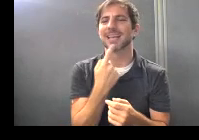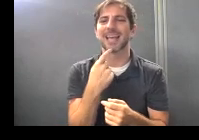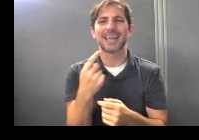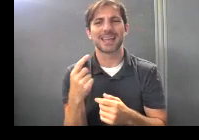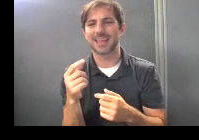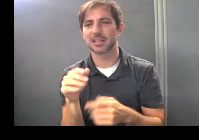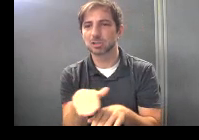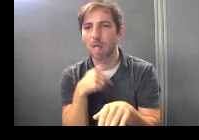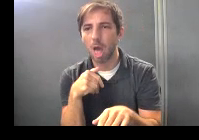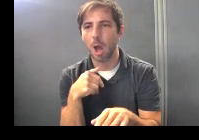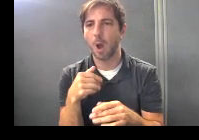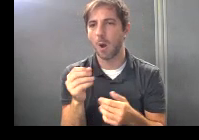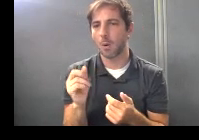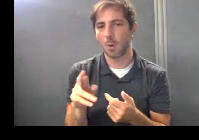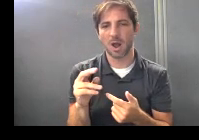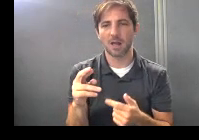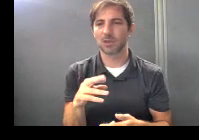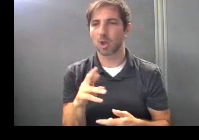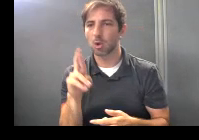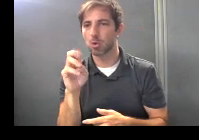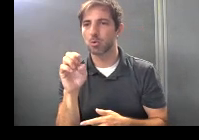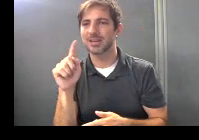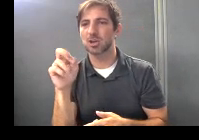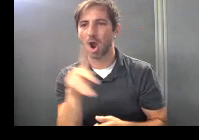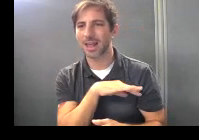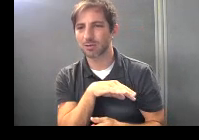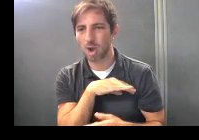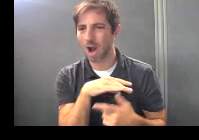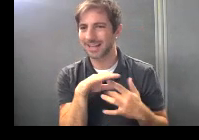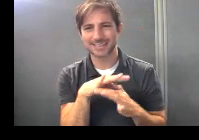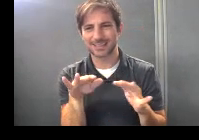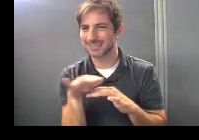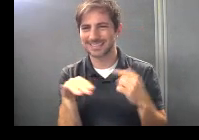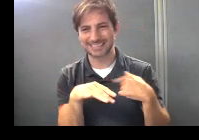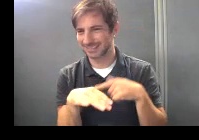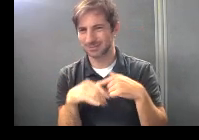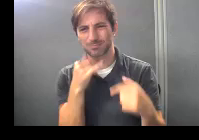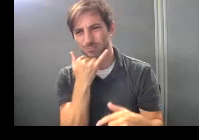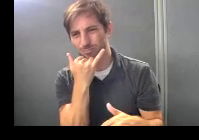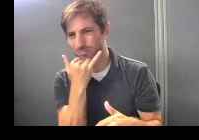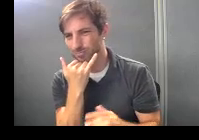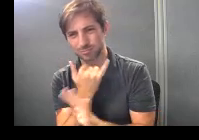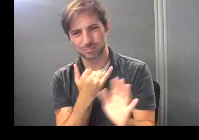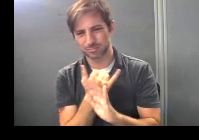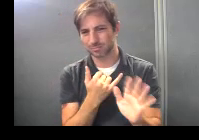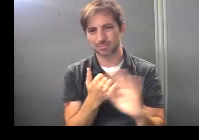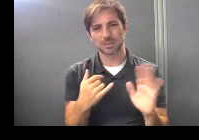IT'S STILL IN GOVERNMENT LANGUAGE GOING BACK TO AN AGENCY FOR -- THEY USE THE TERM "MENTAL